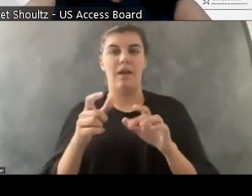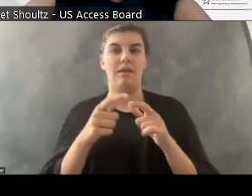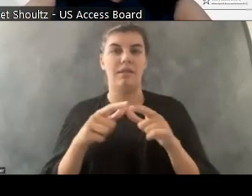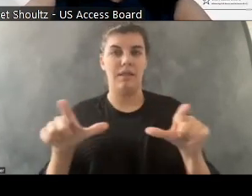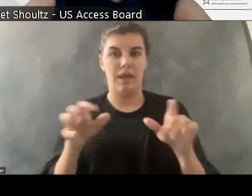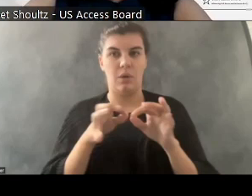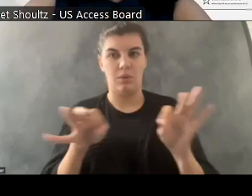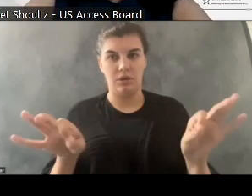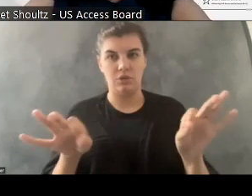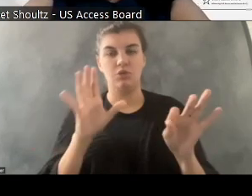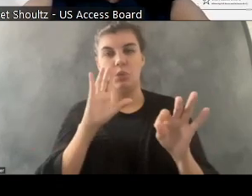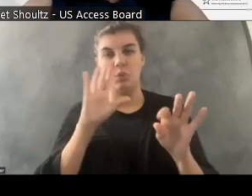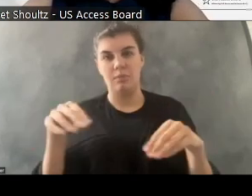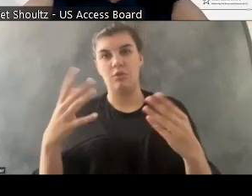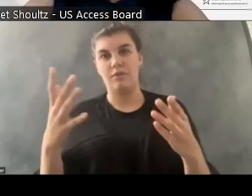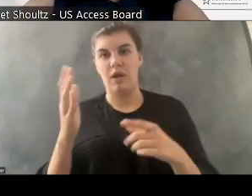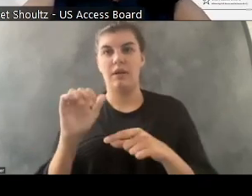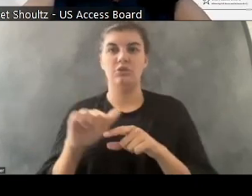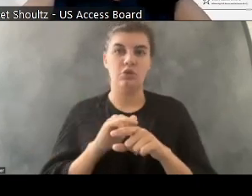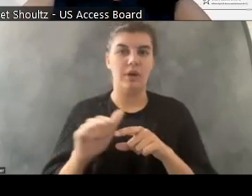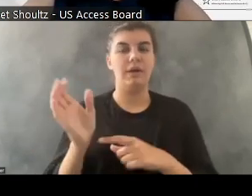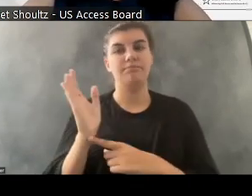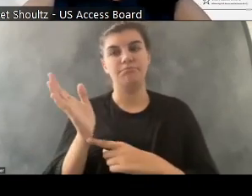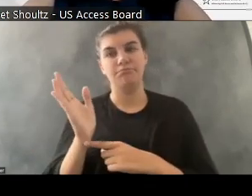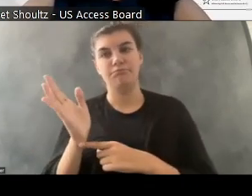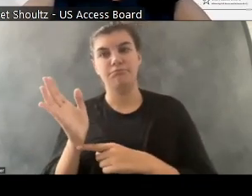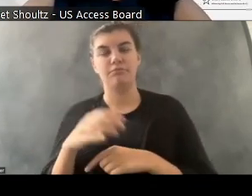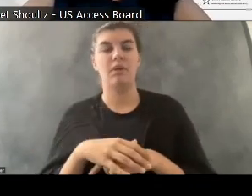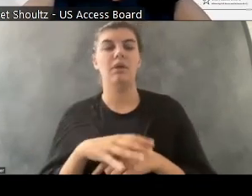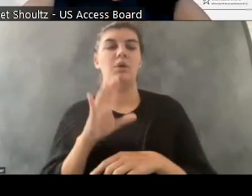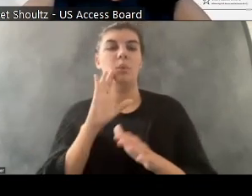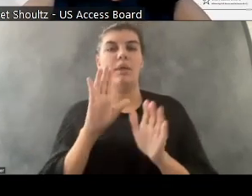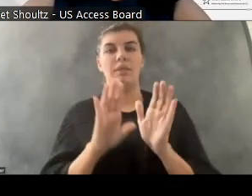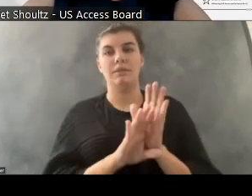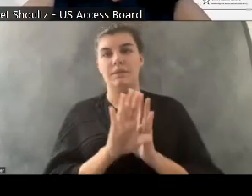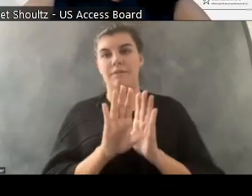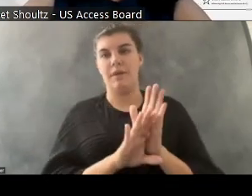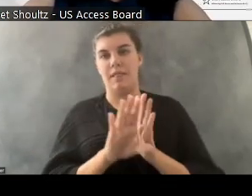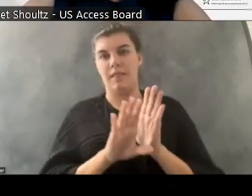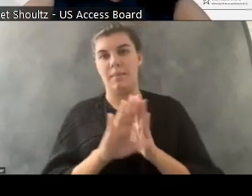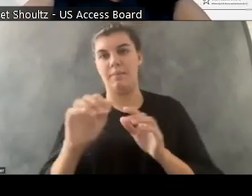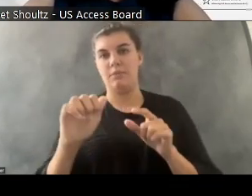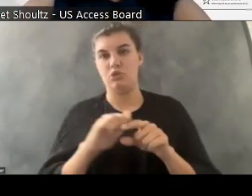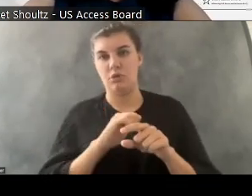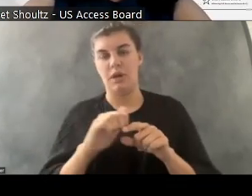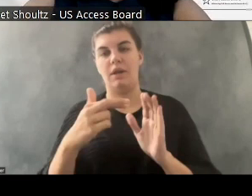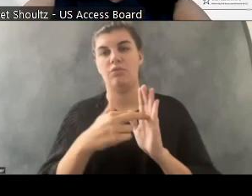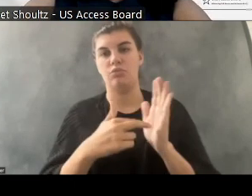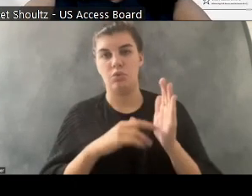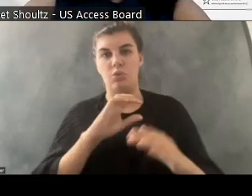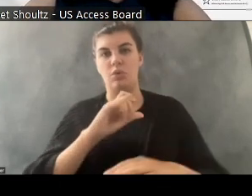do is provide trainings like this and we will develop training guidelines to help people